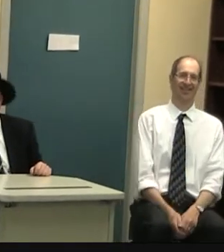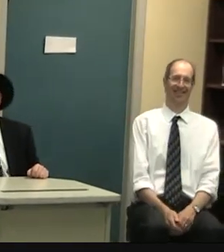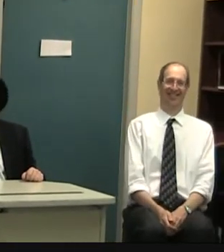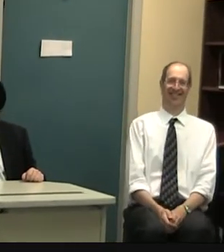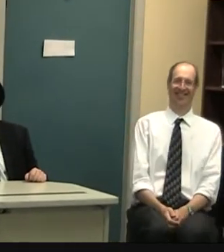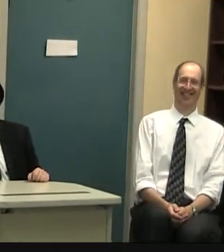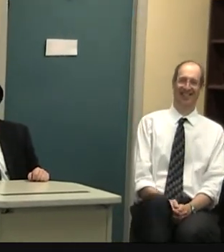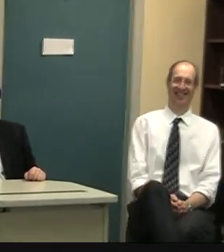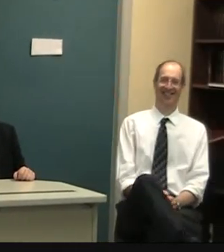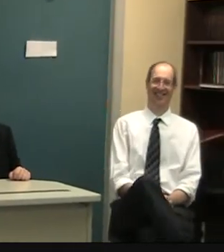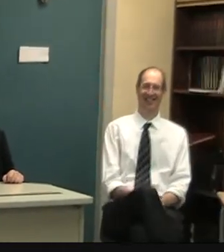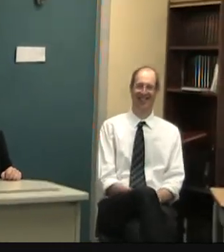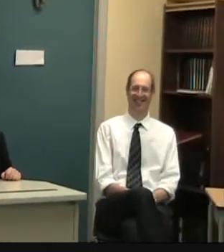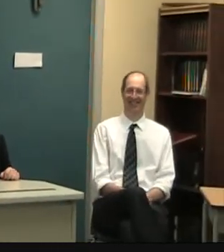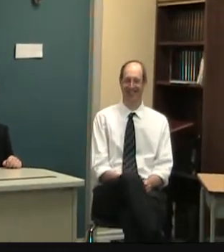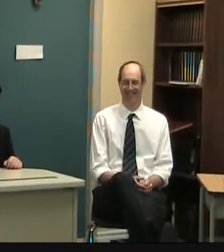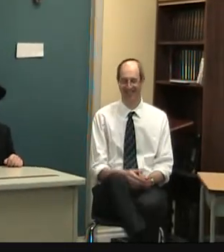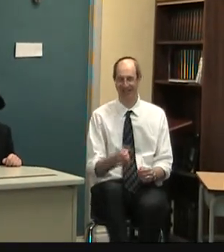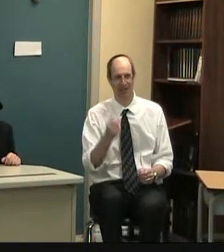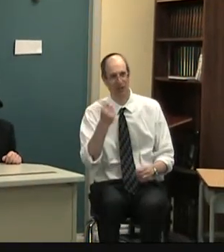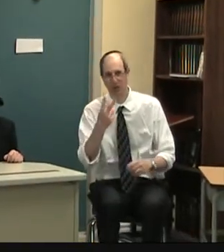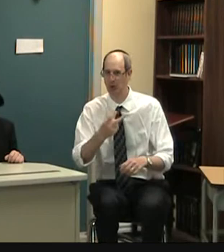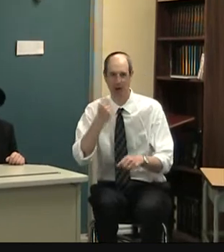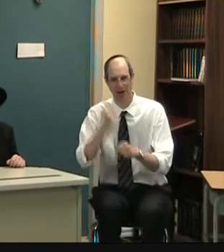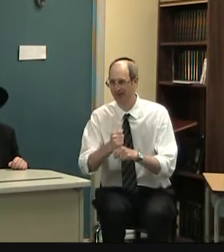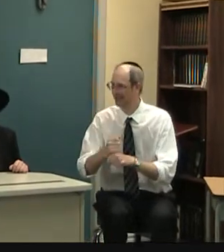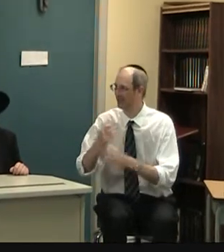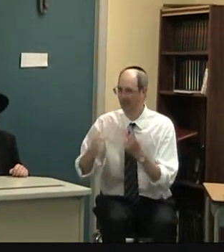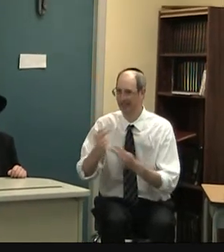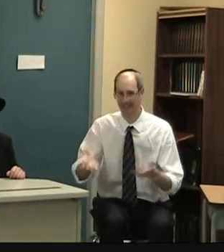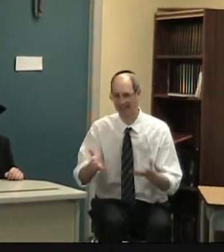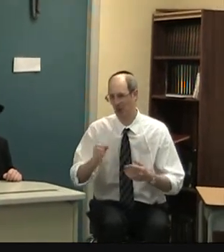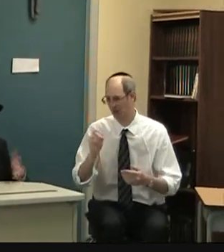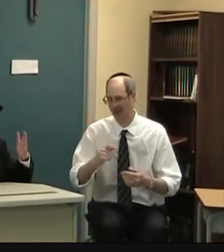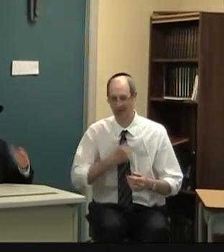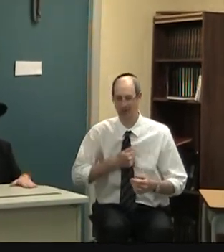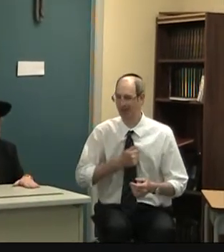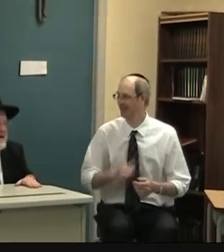Took, too long you know it's almost 12 years okay minute honor